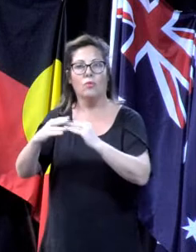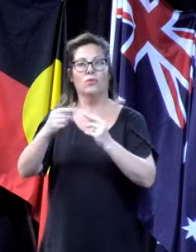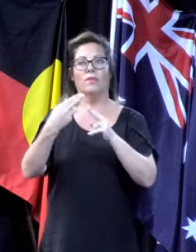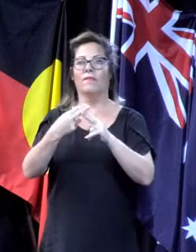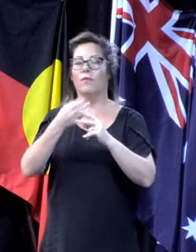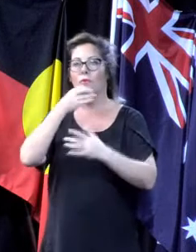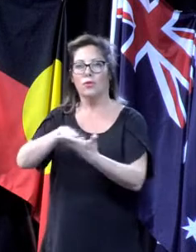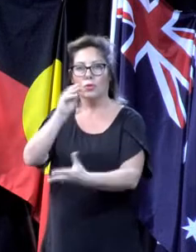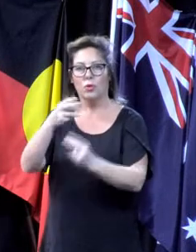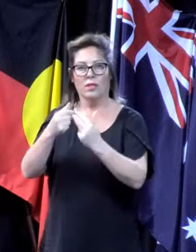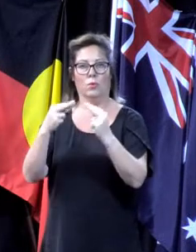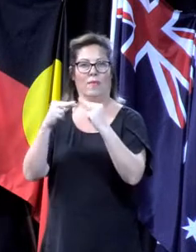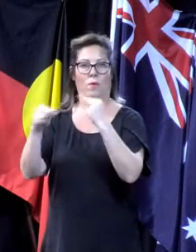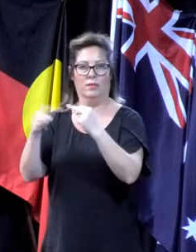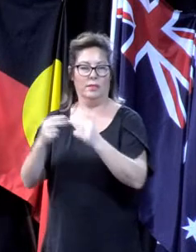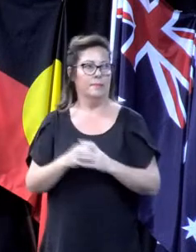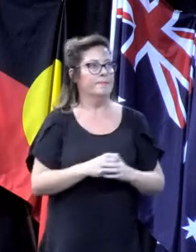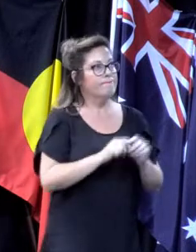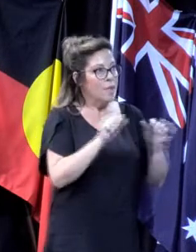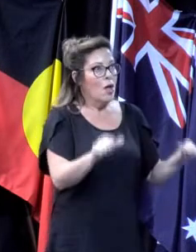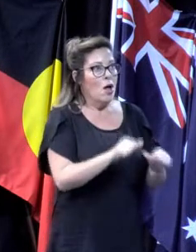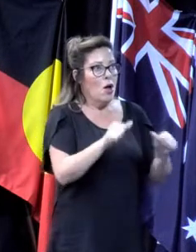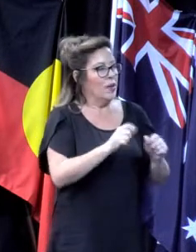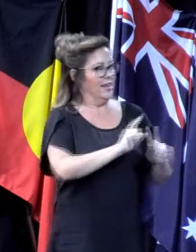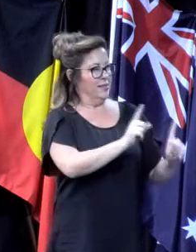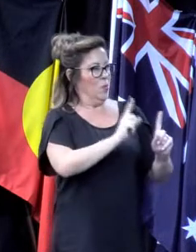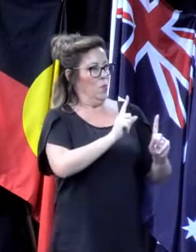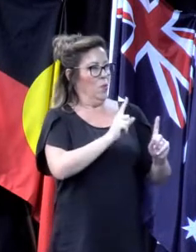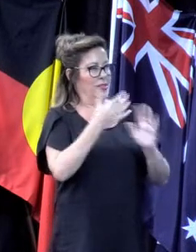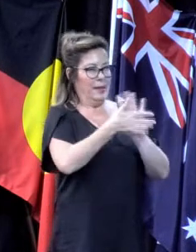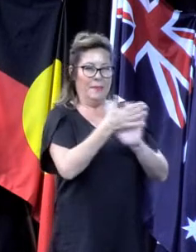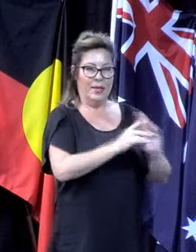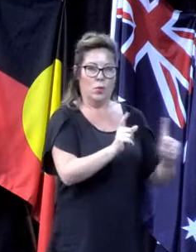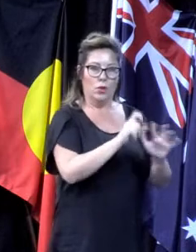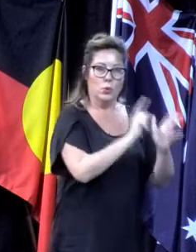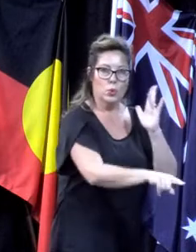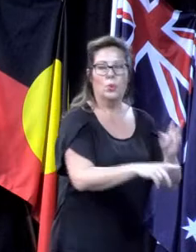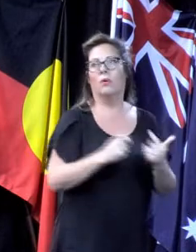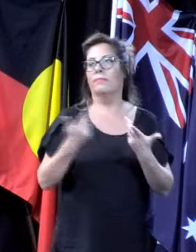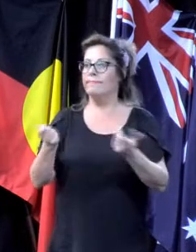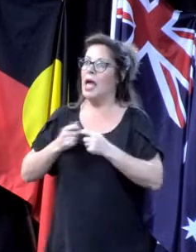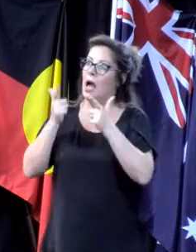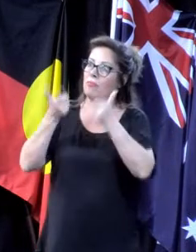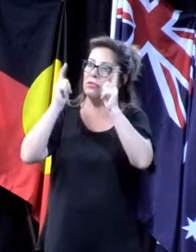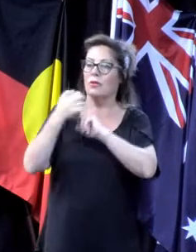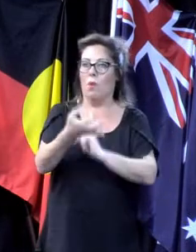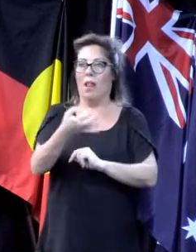Sure. So, a principal would request support through their assistant regional director to the region.